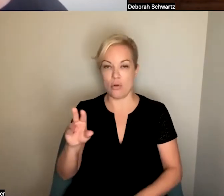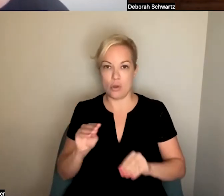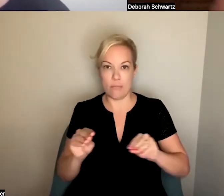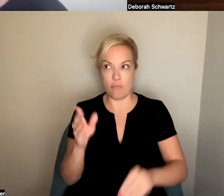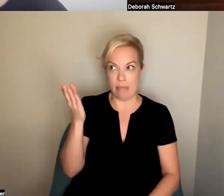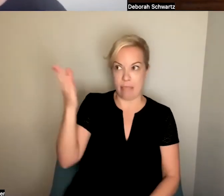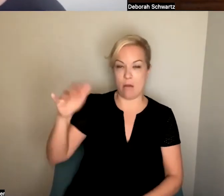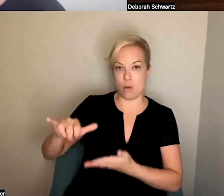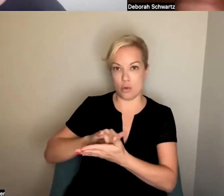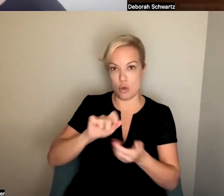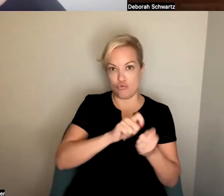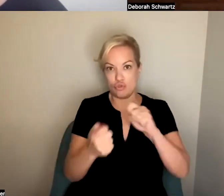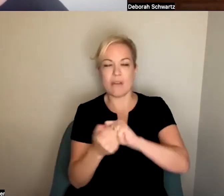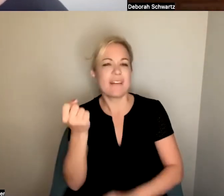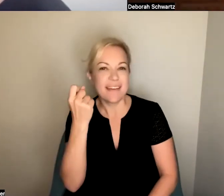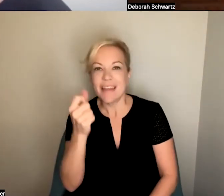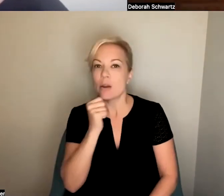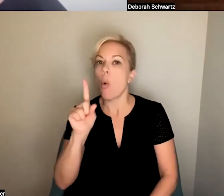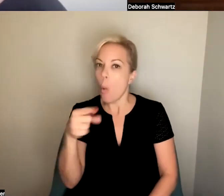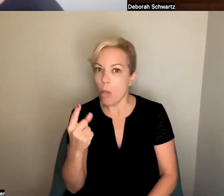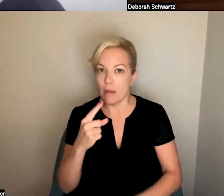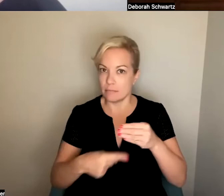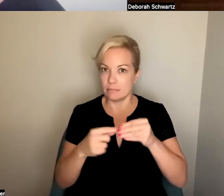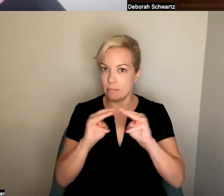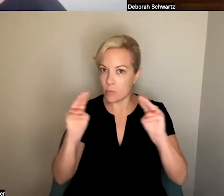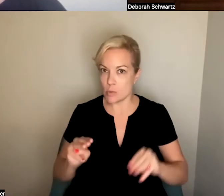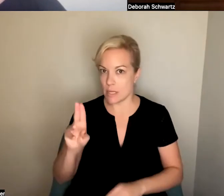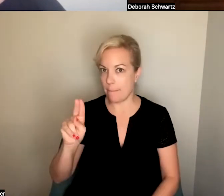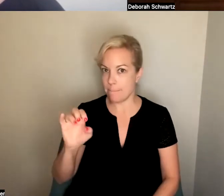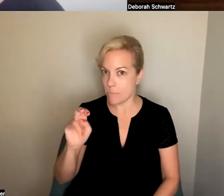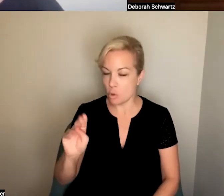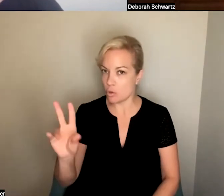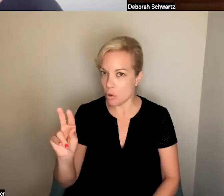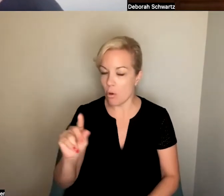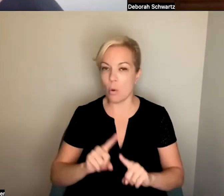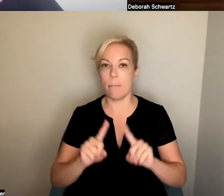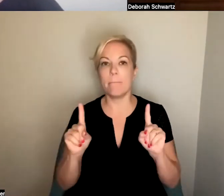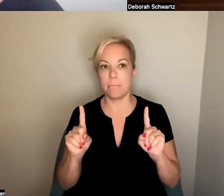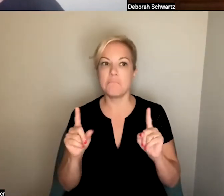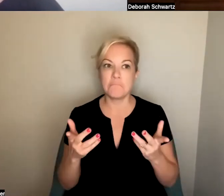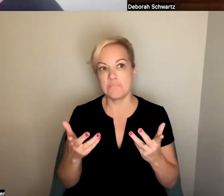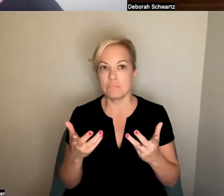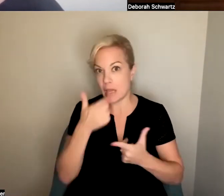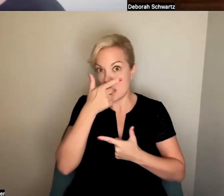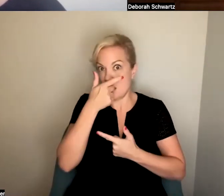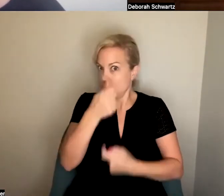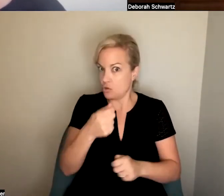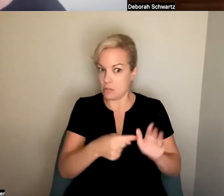about museum unions, obviously, but it was, it was, I think an interesting exhibition about the